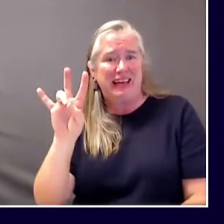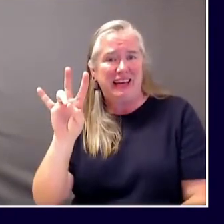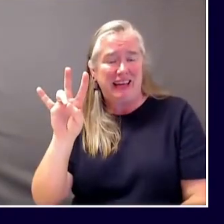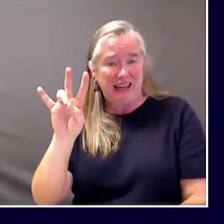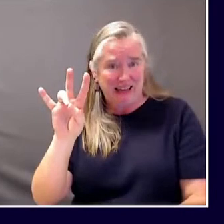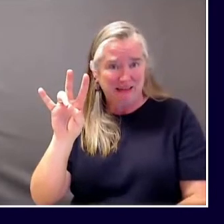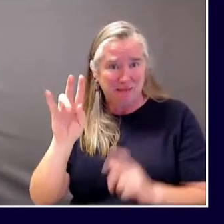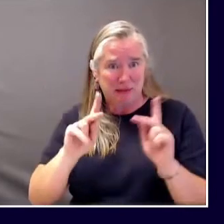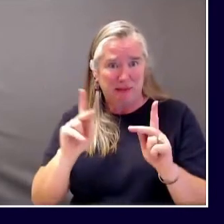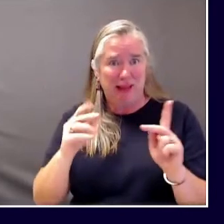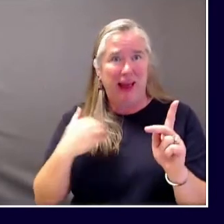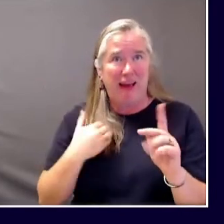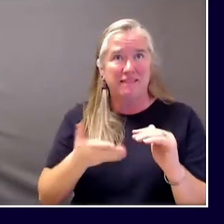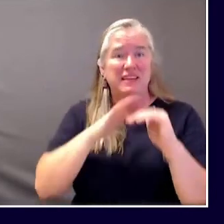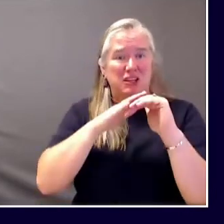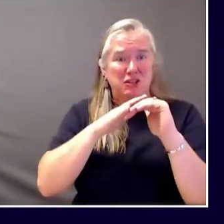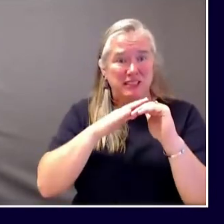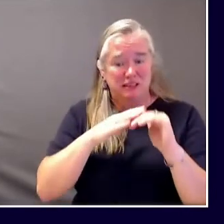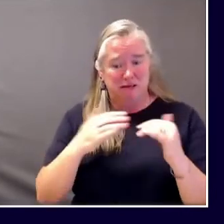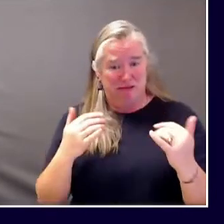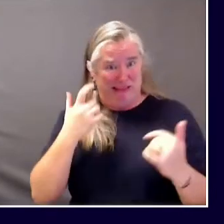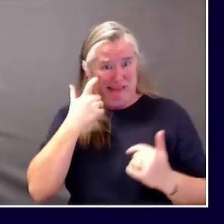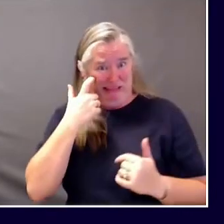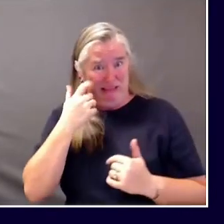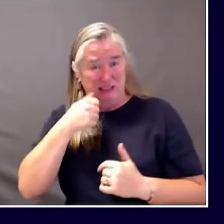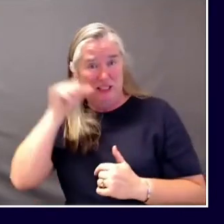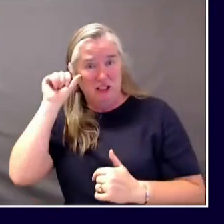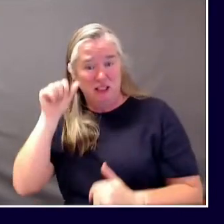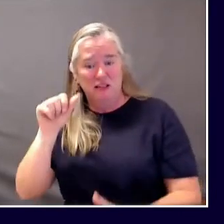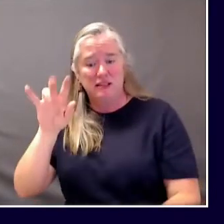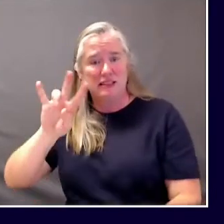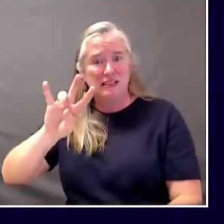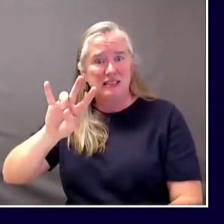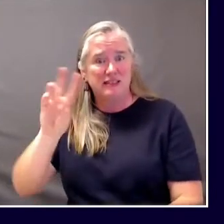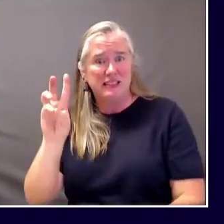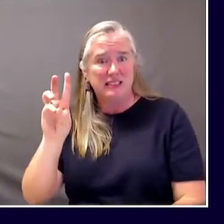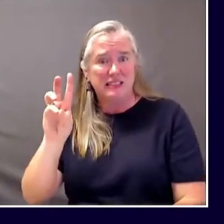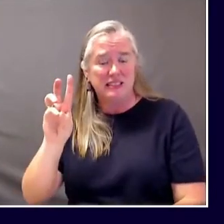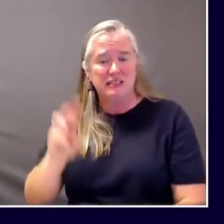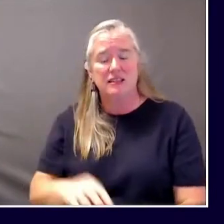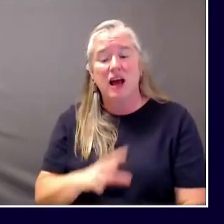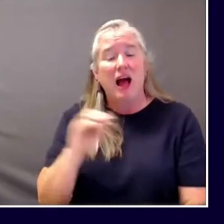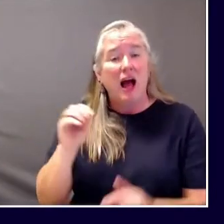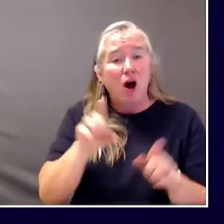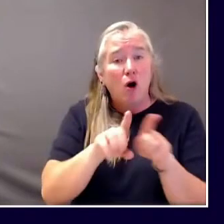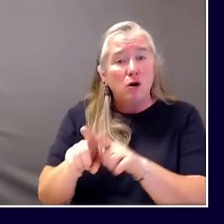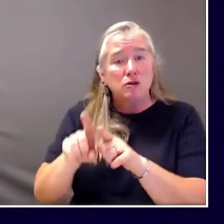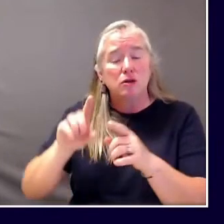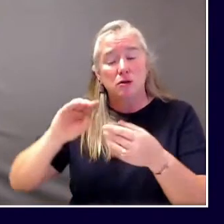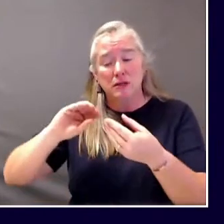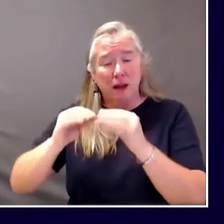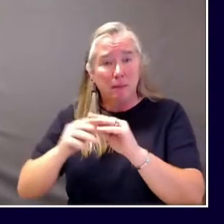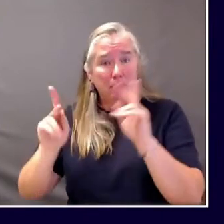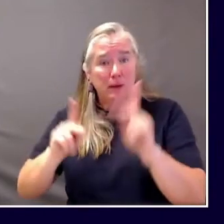nineteen the number of people in the hospital would cope with